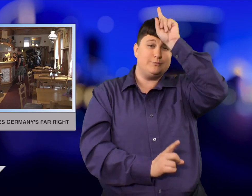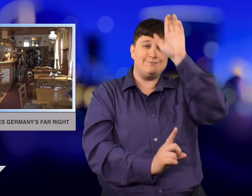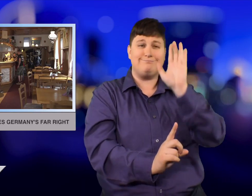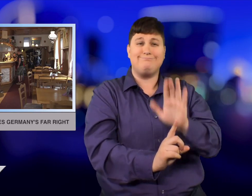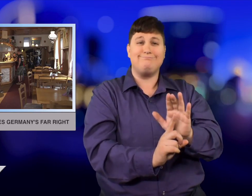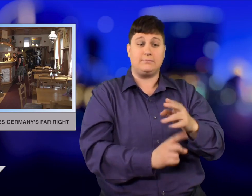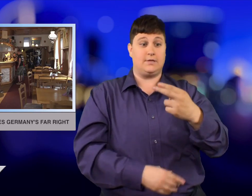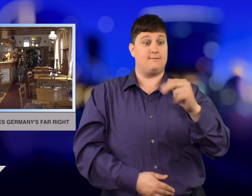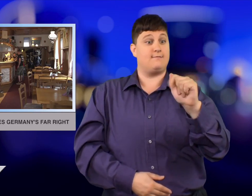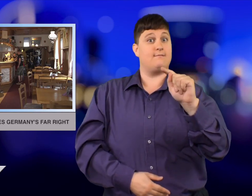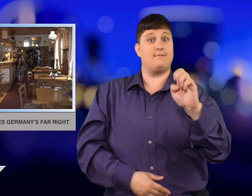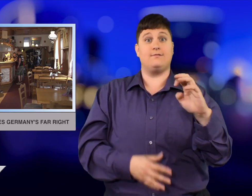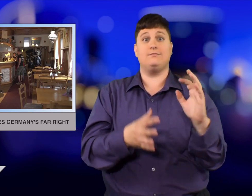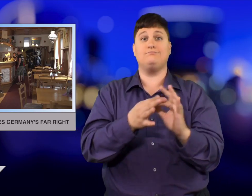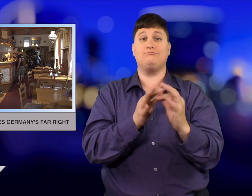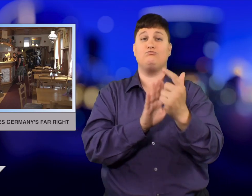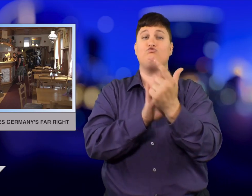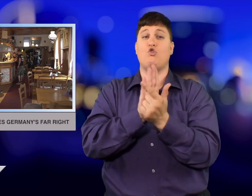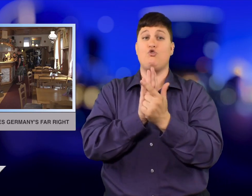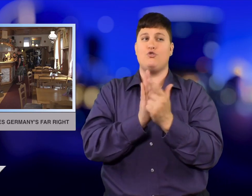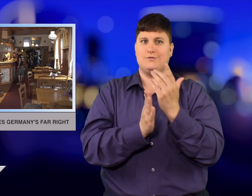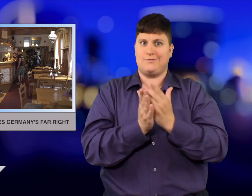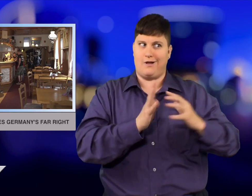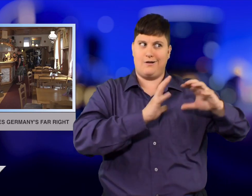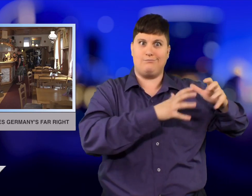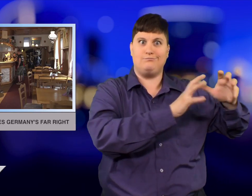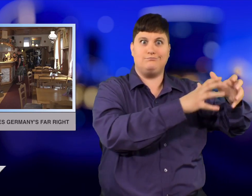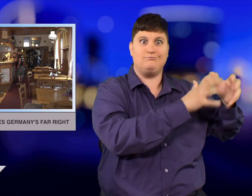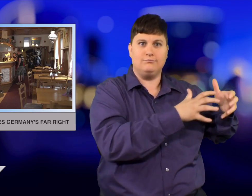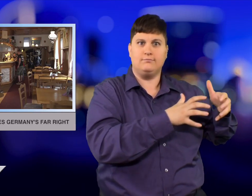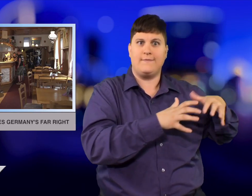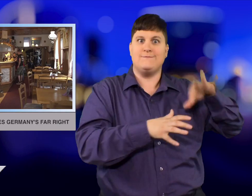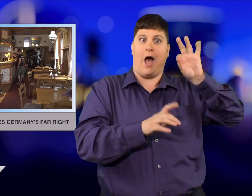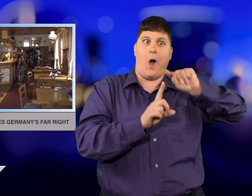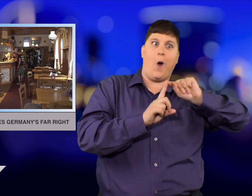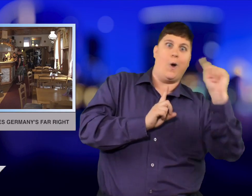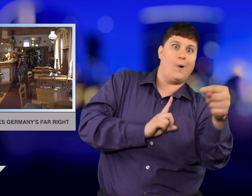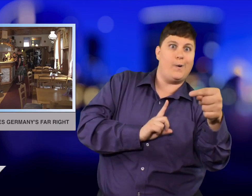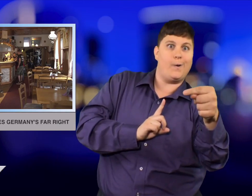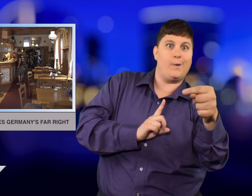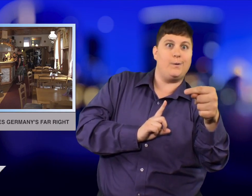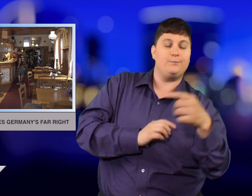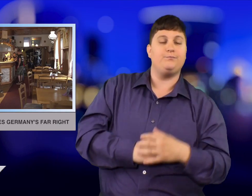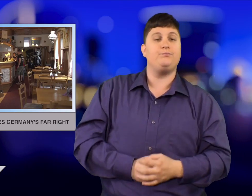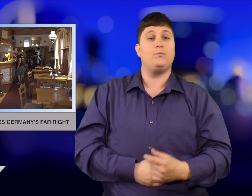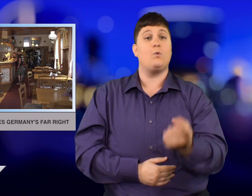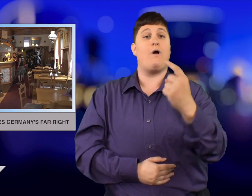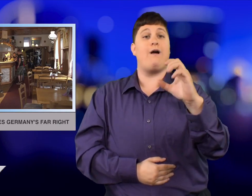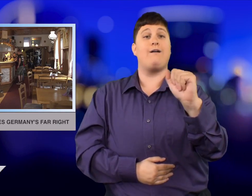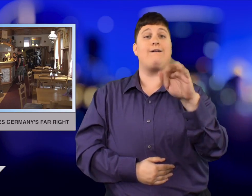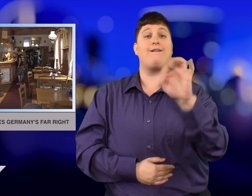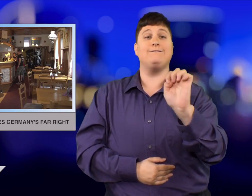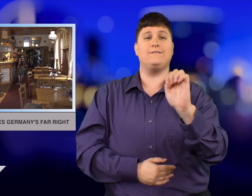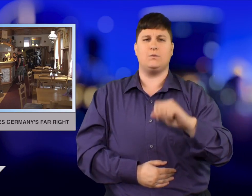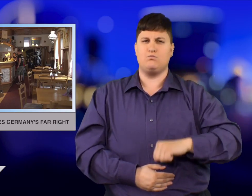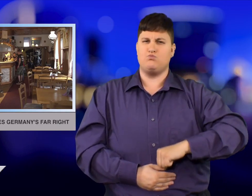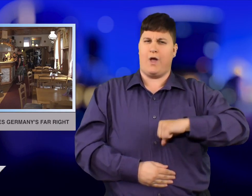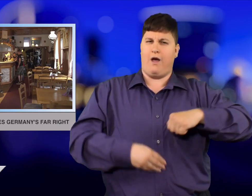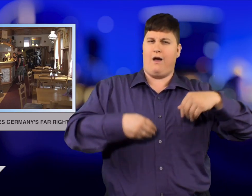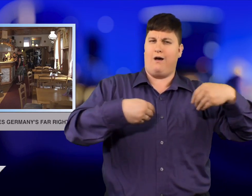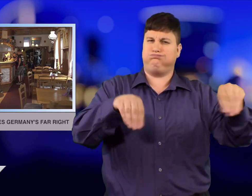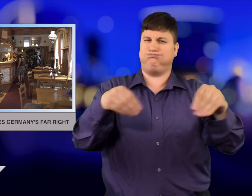Some groups have found ways to get around Germany's hate speech laws with one cafe proudly